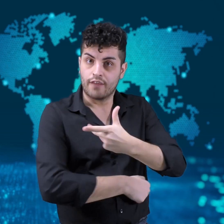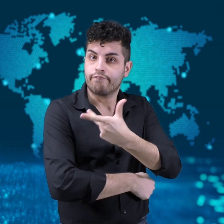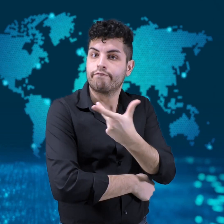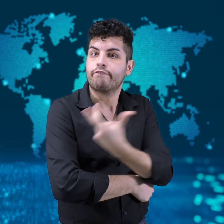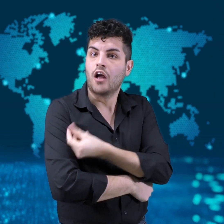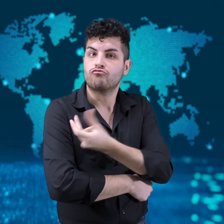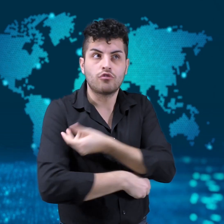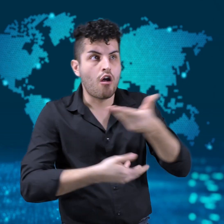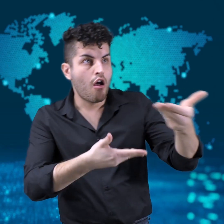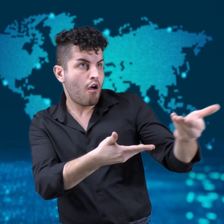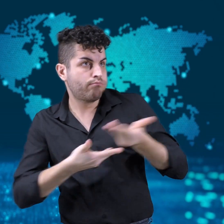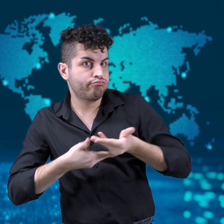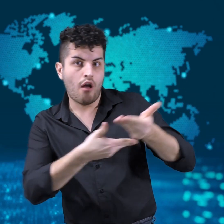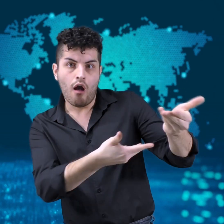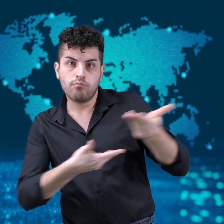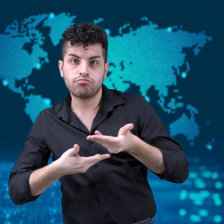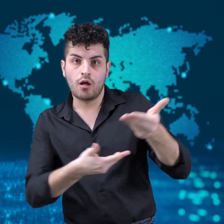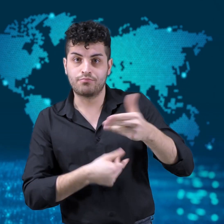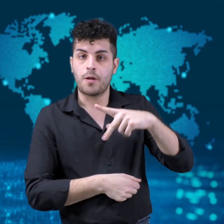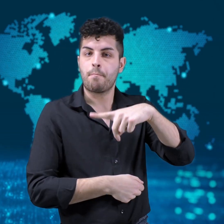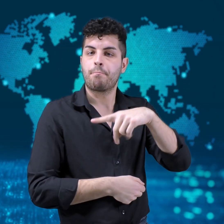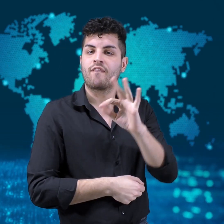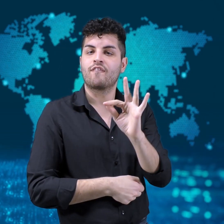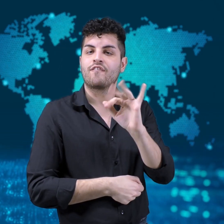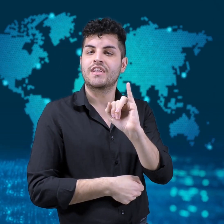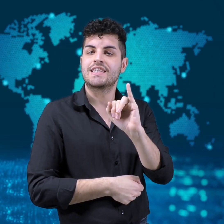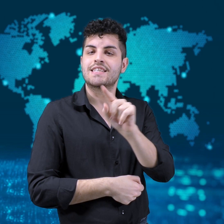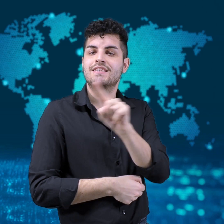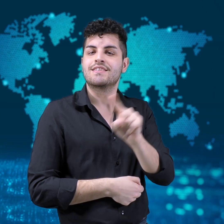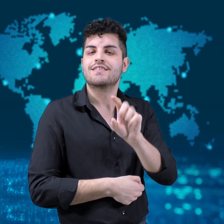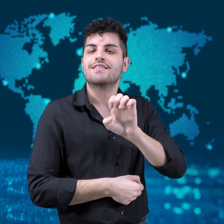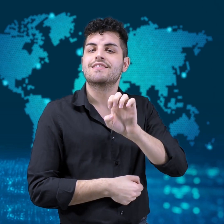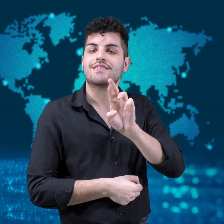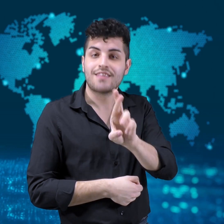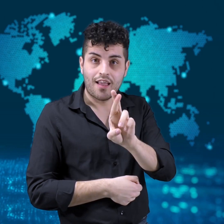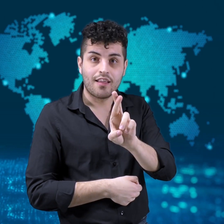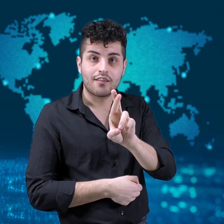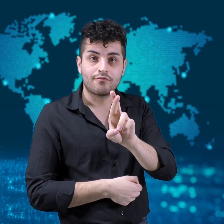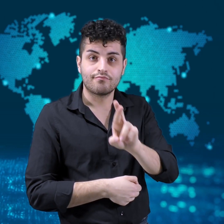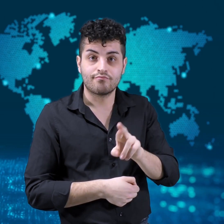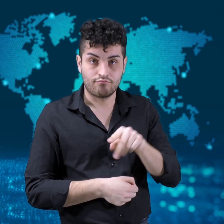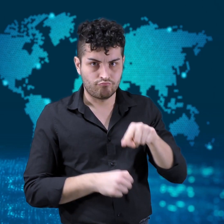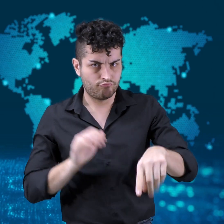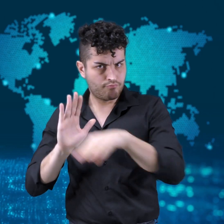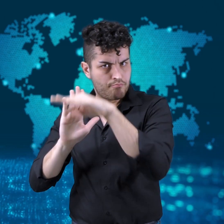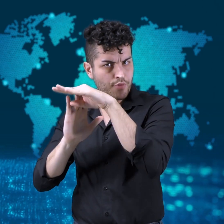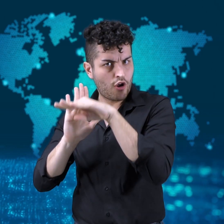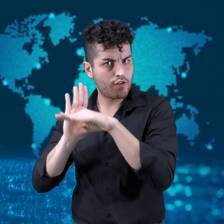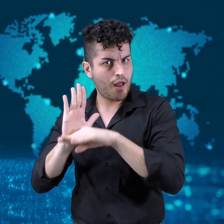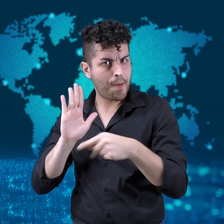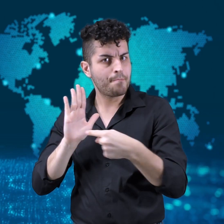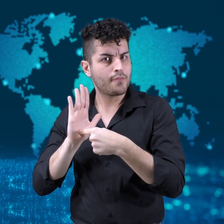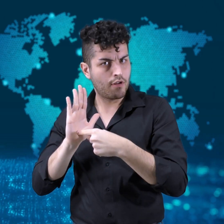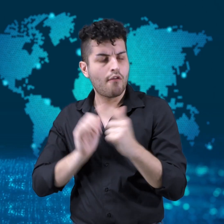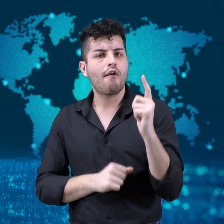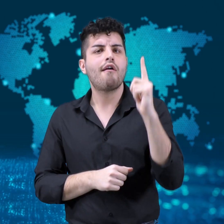On Wednesday, the United Kingdom became the first country